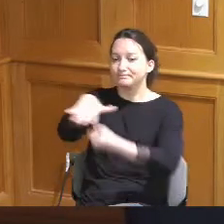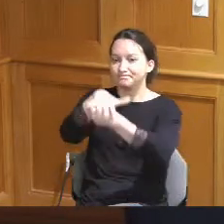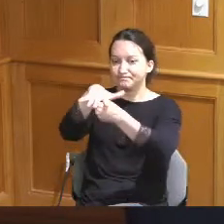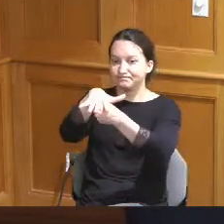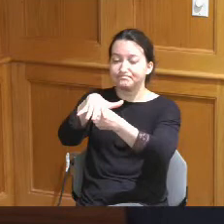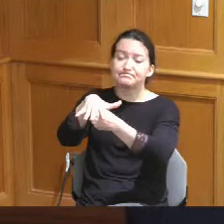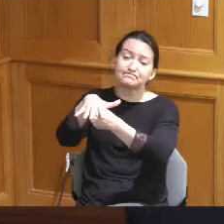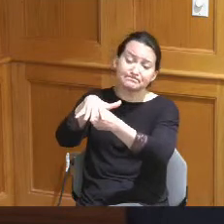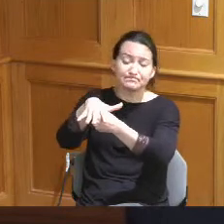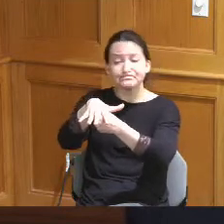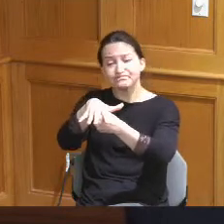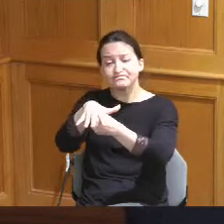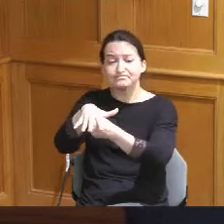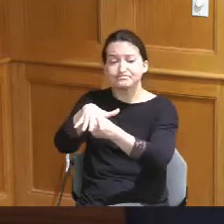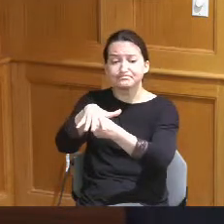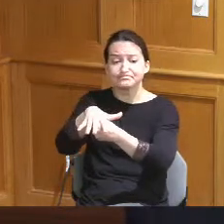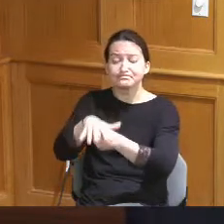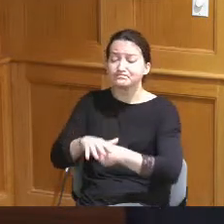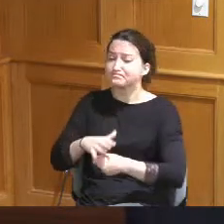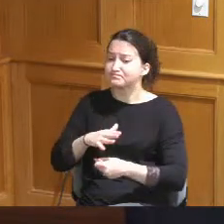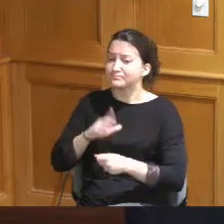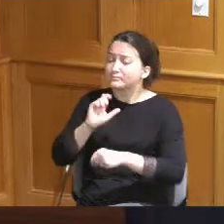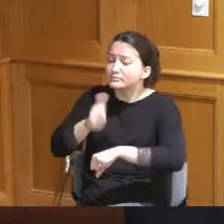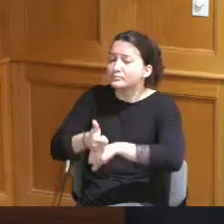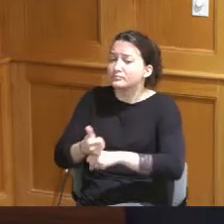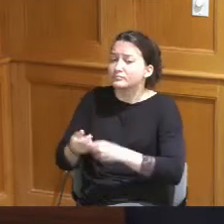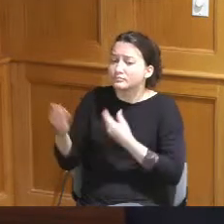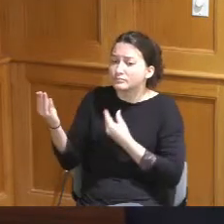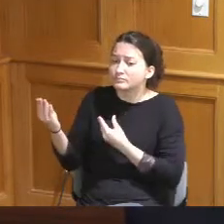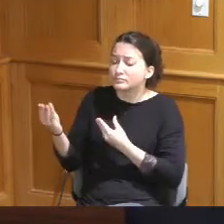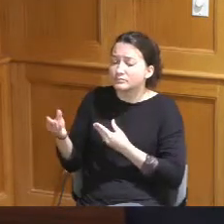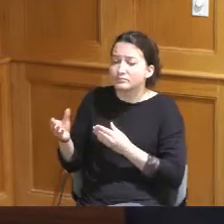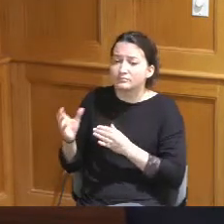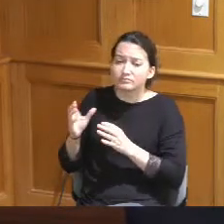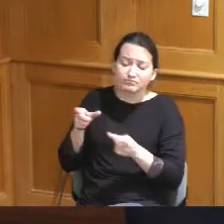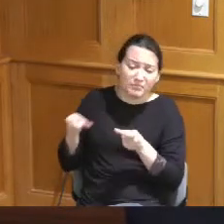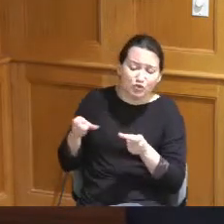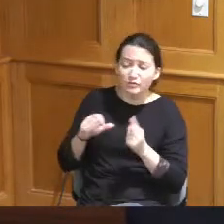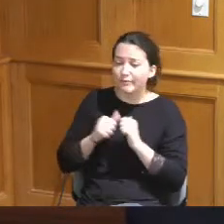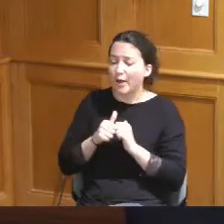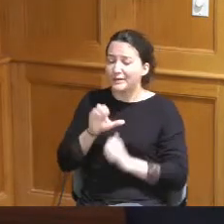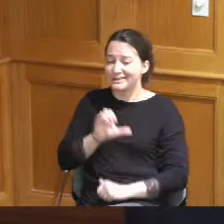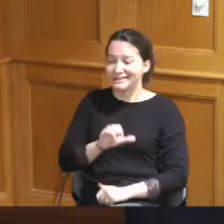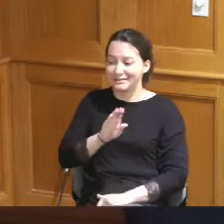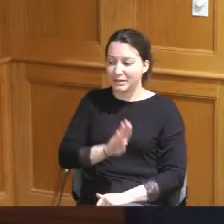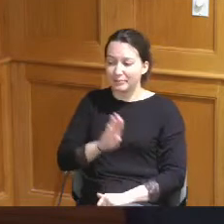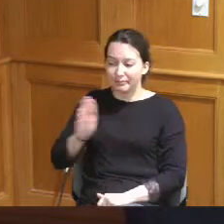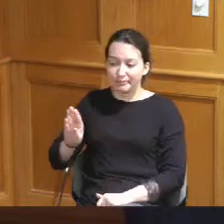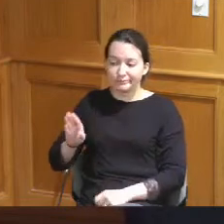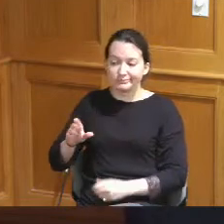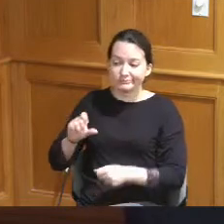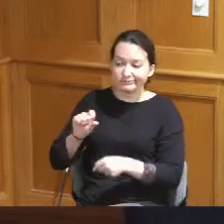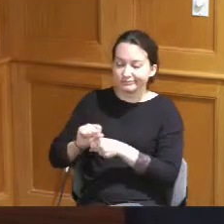happy to work to facilitate a conversation there to see how the CVB is working to accommodate the